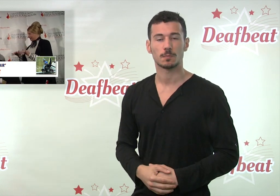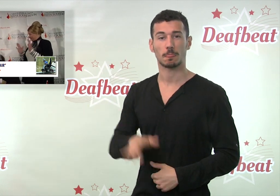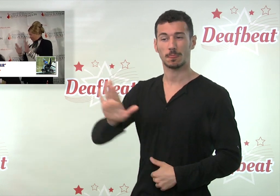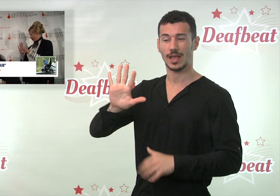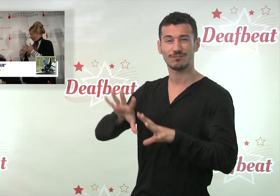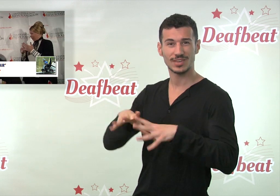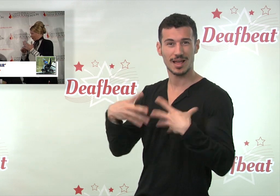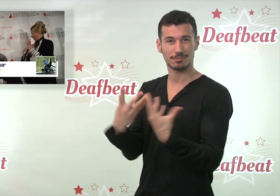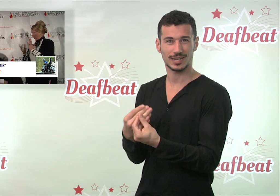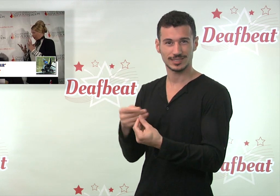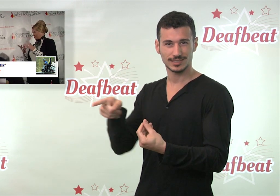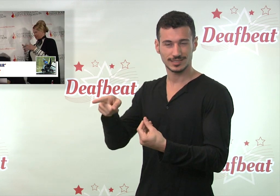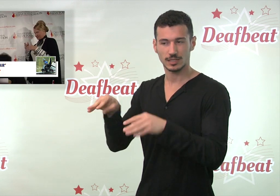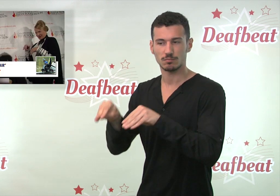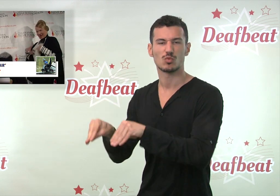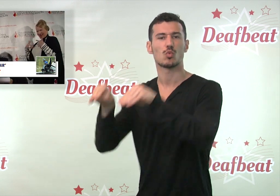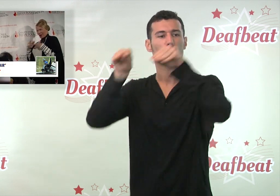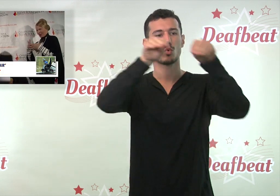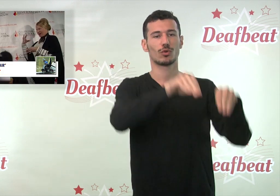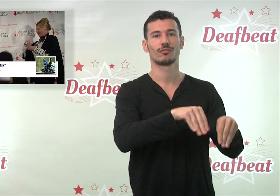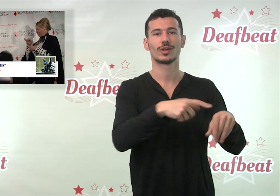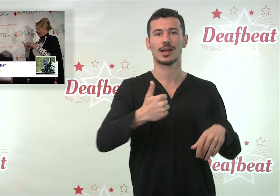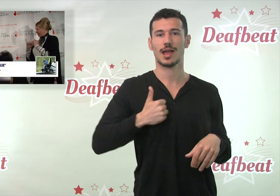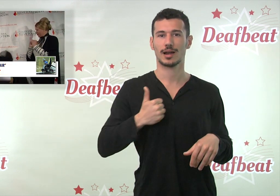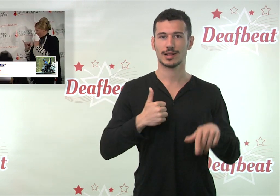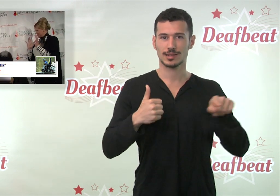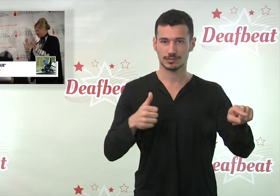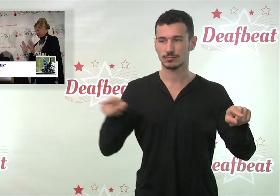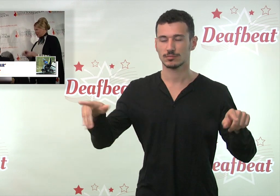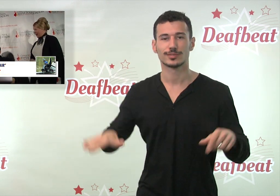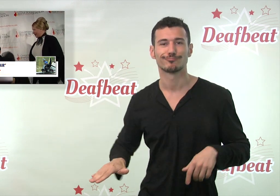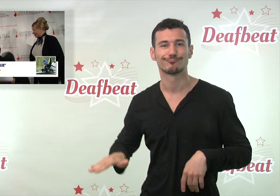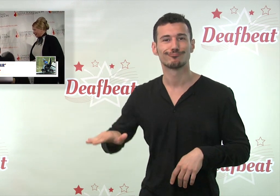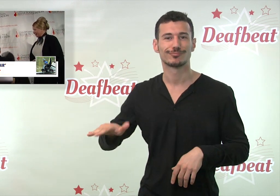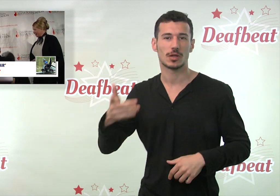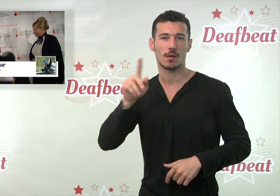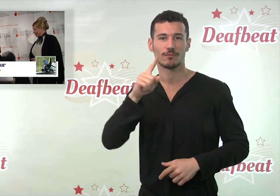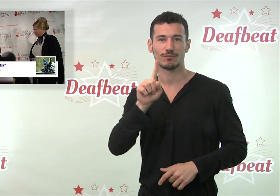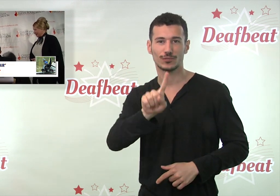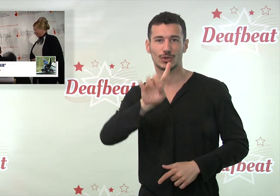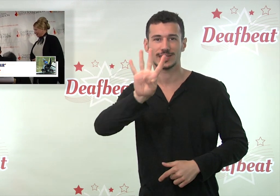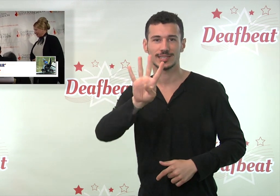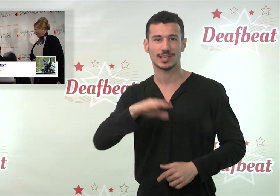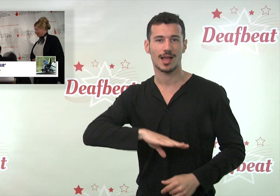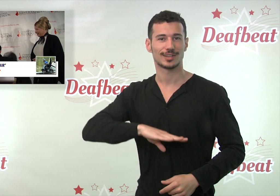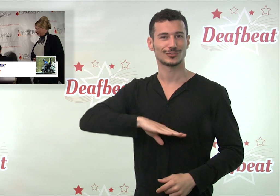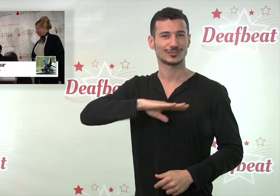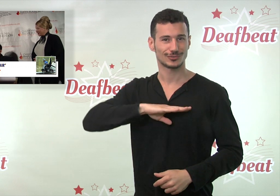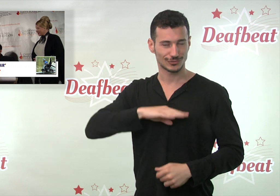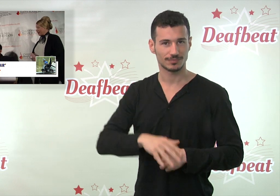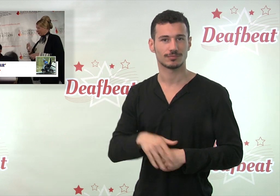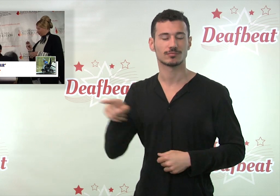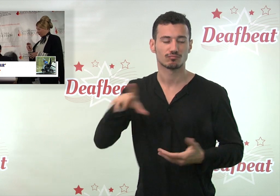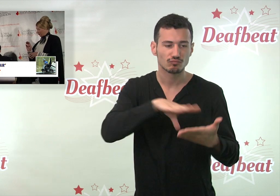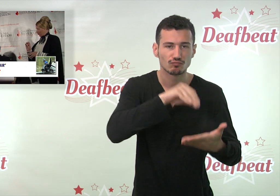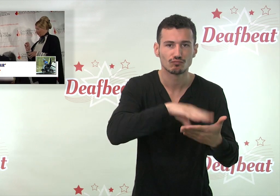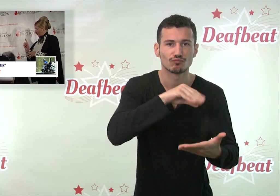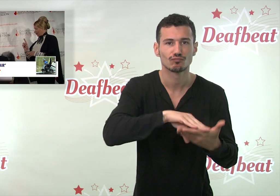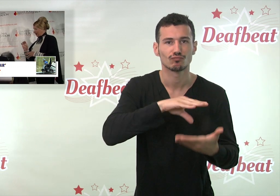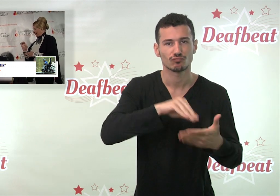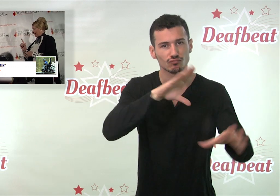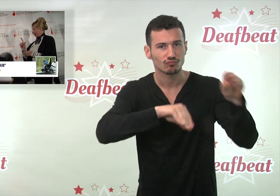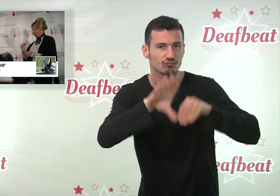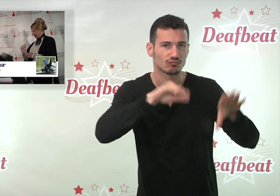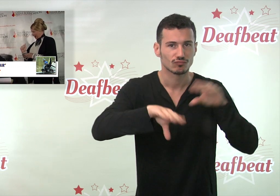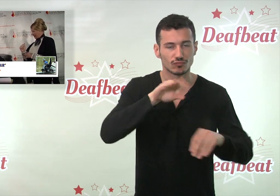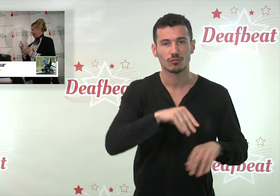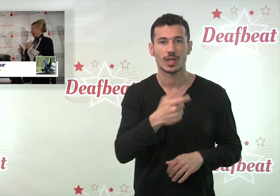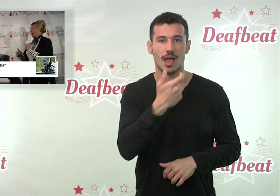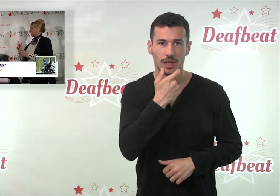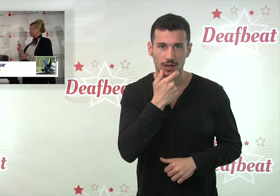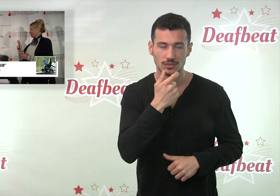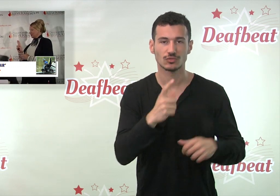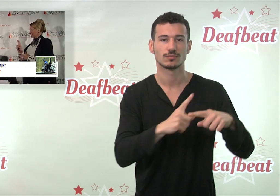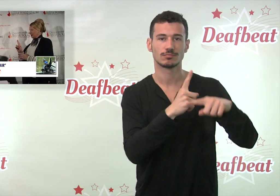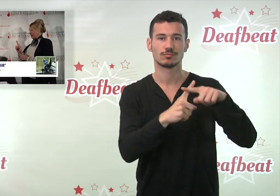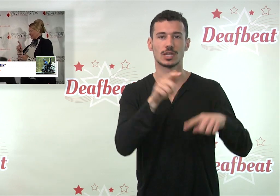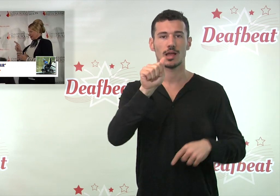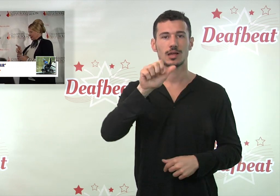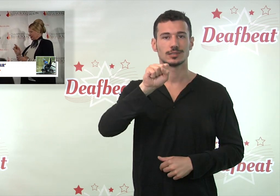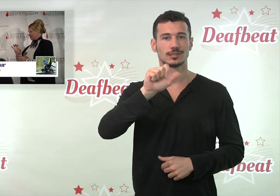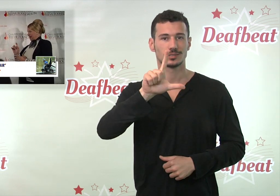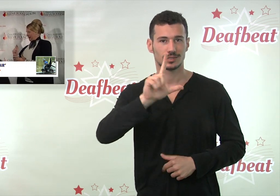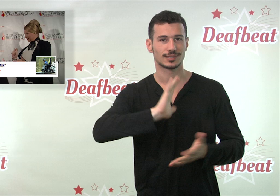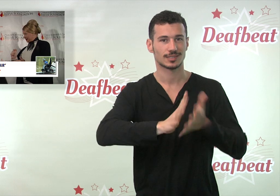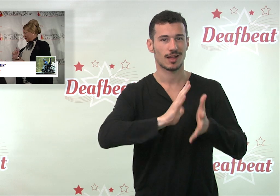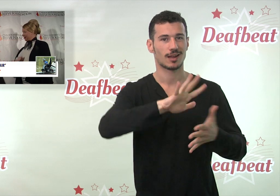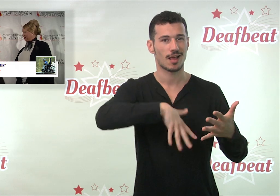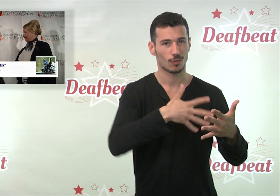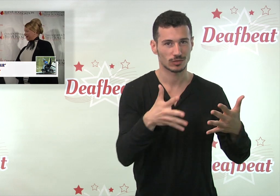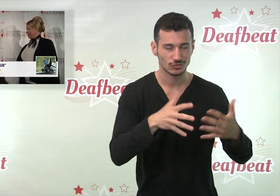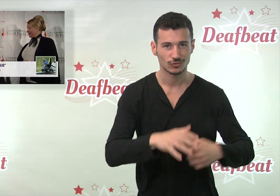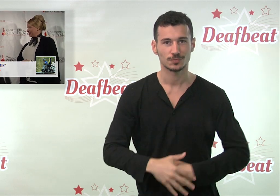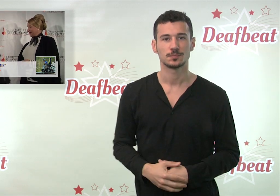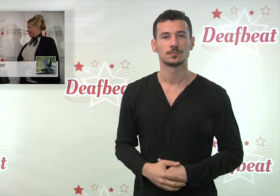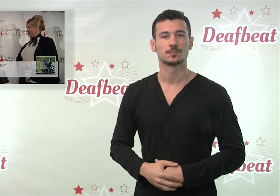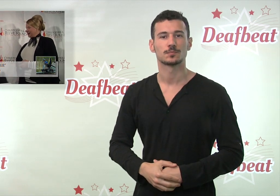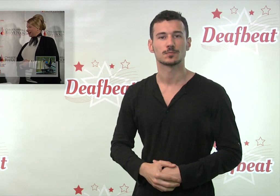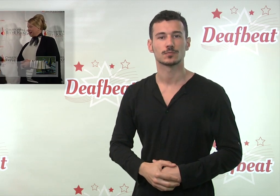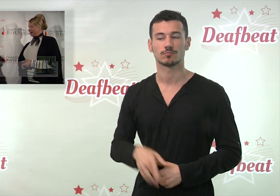Her family moved to Canada when she was 14 and she learnt English and American Sign Language.